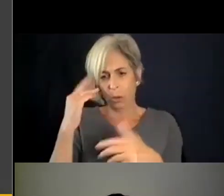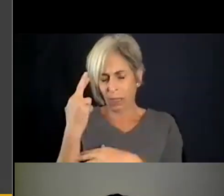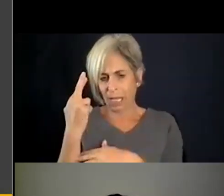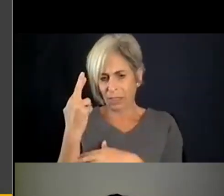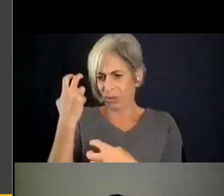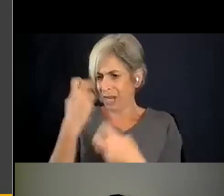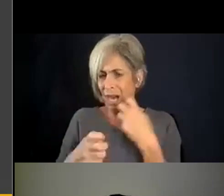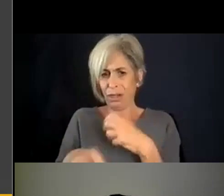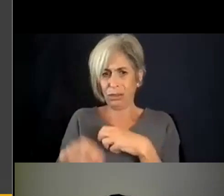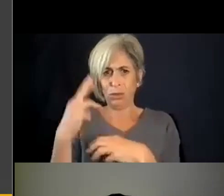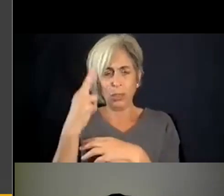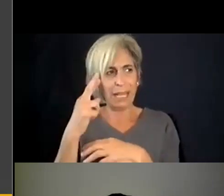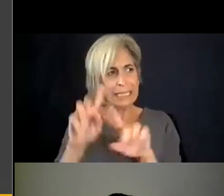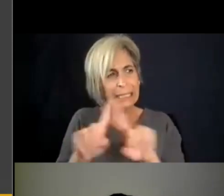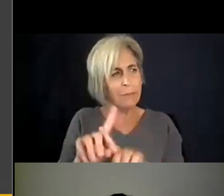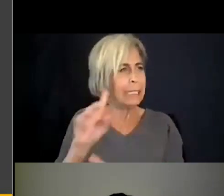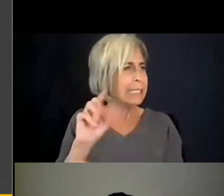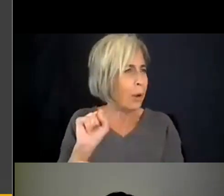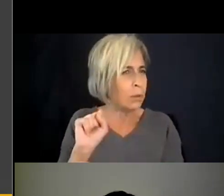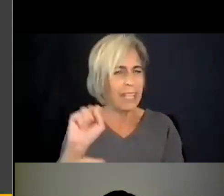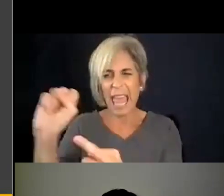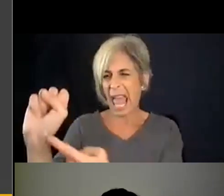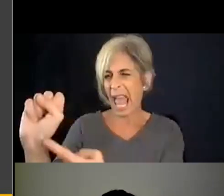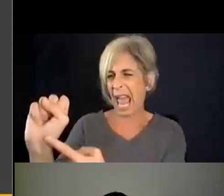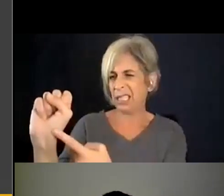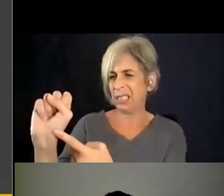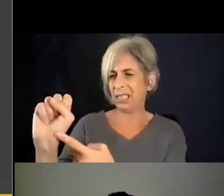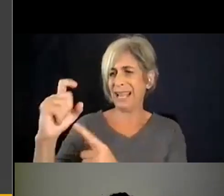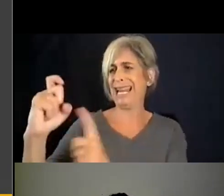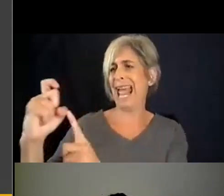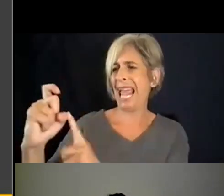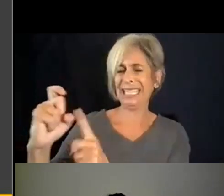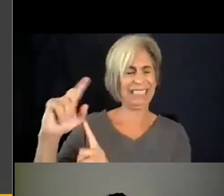certain sounds like the ones s's and x's make.